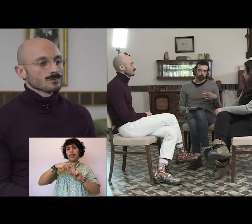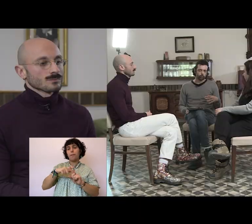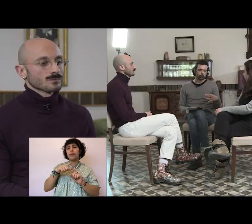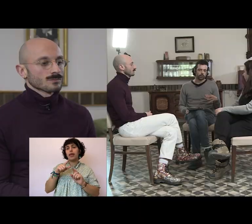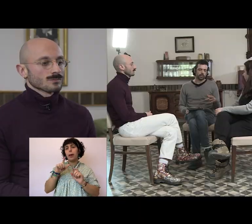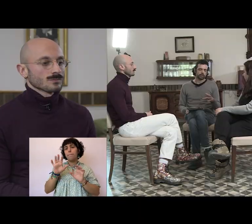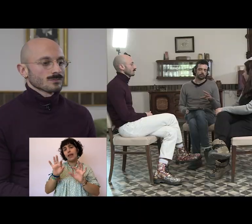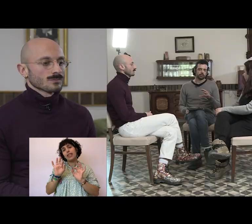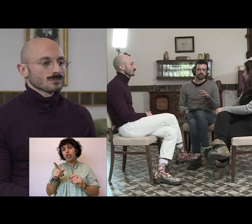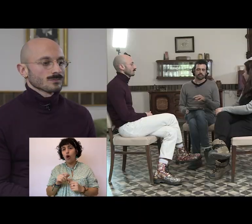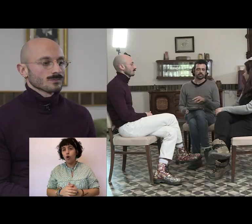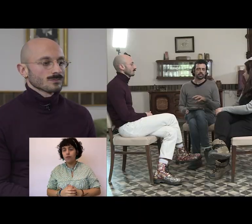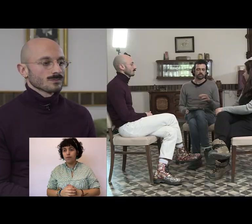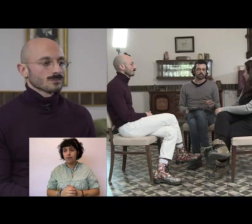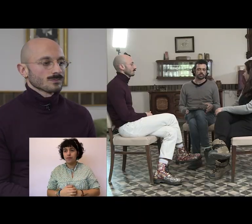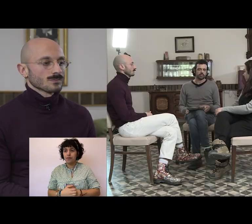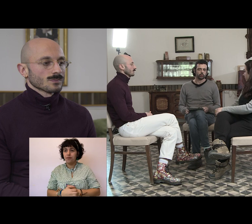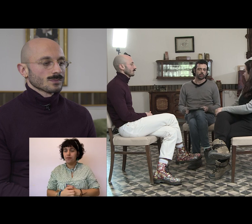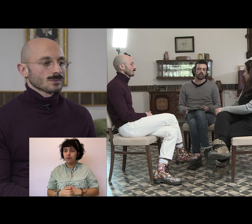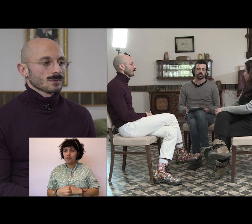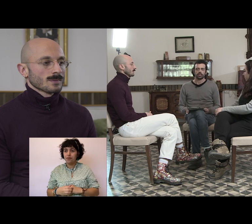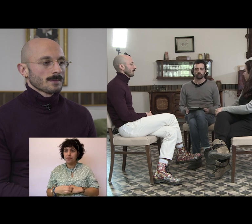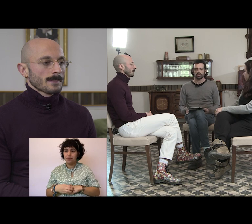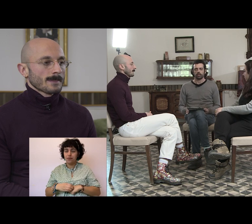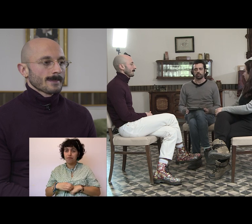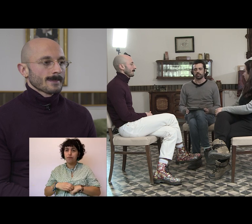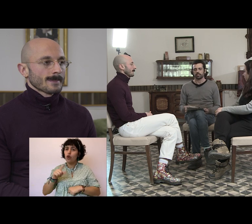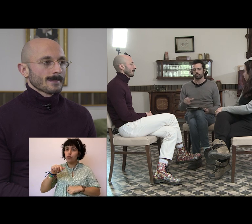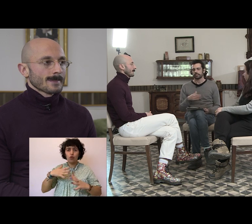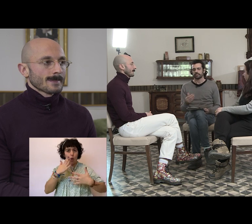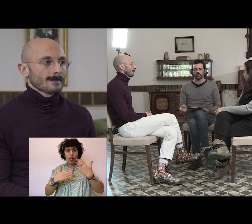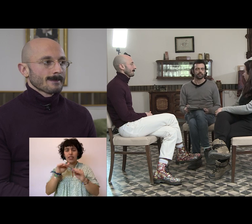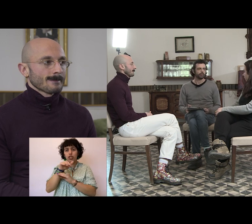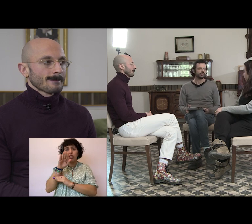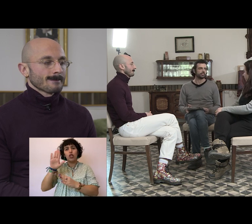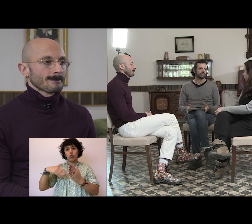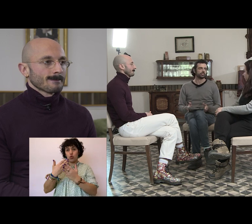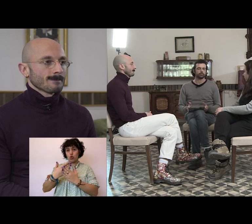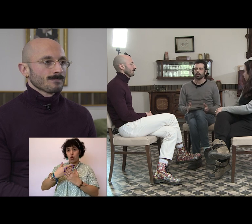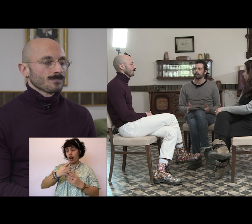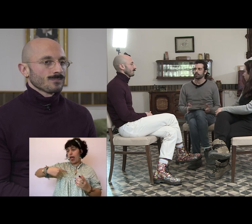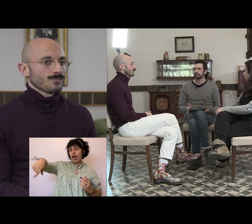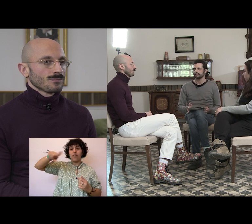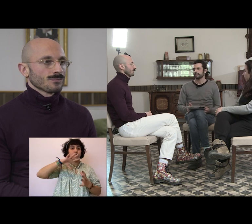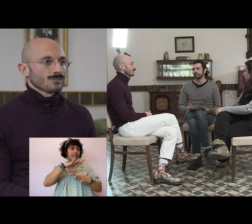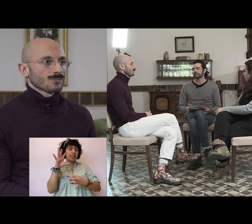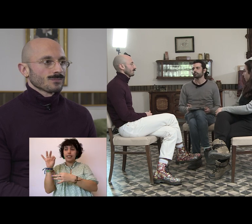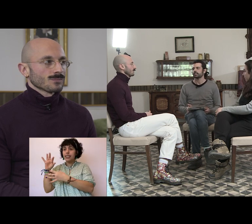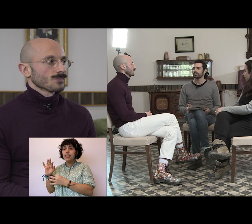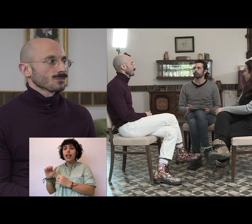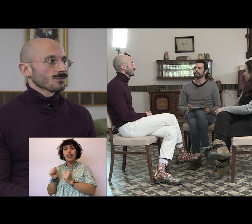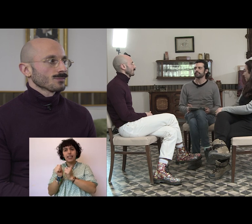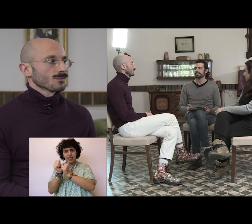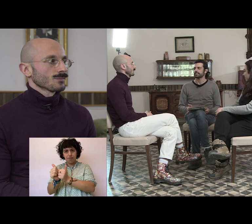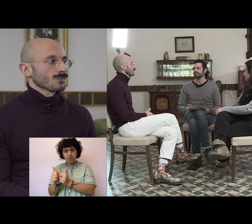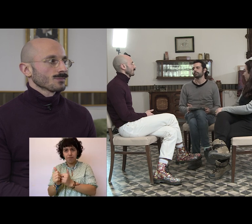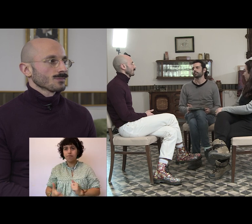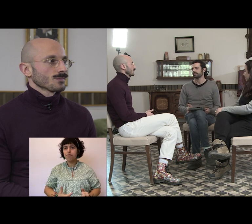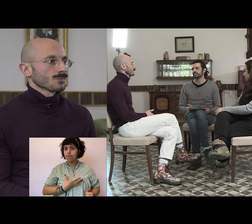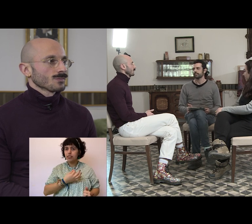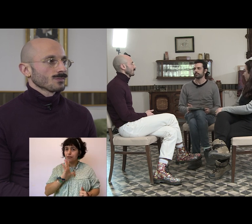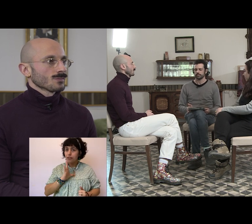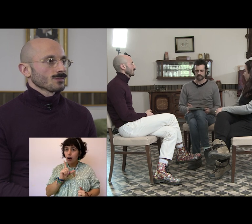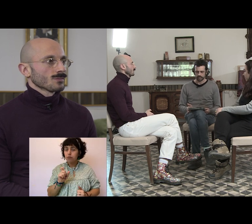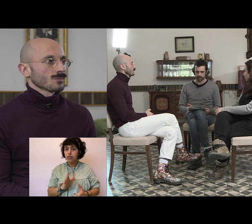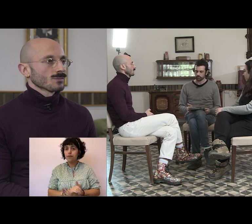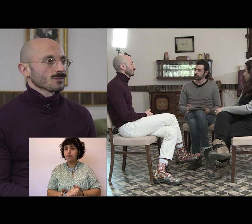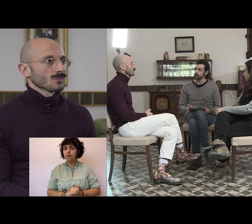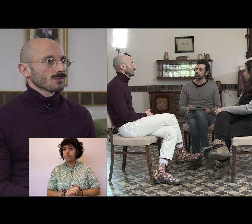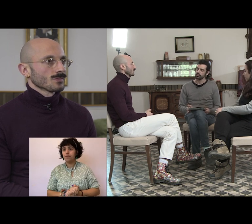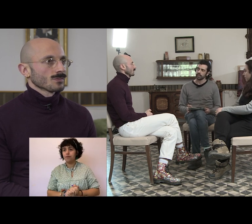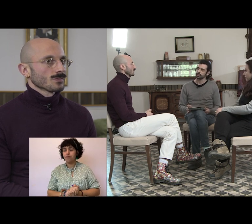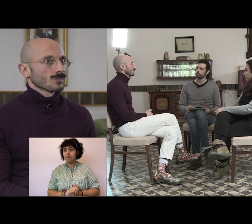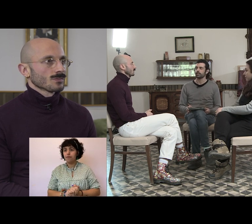Did you feel support and solidarity around you after experiencing such attacks?